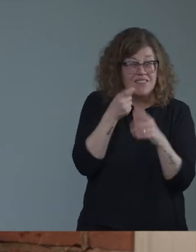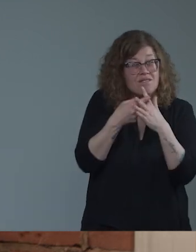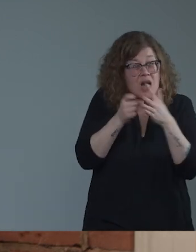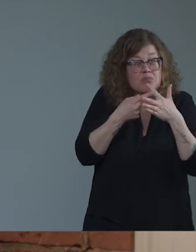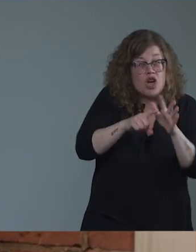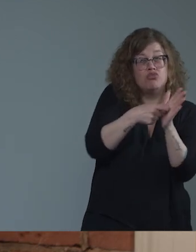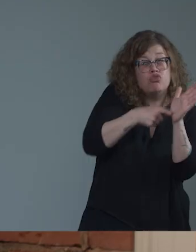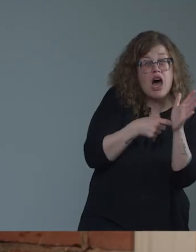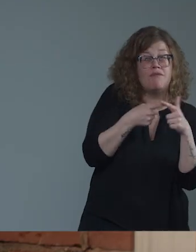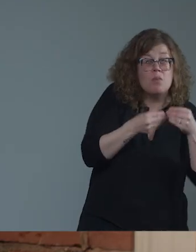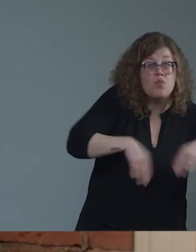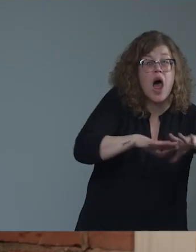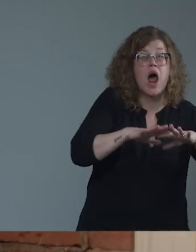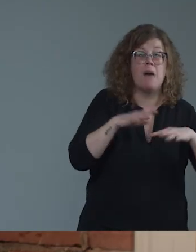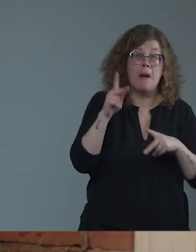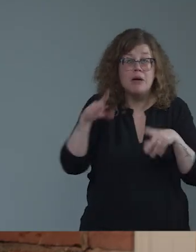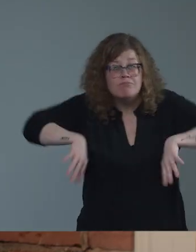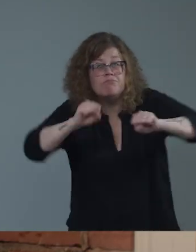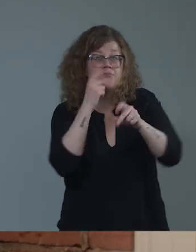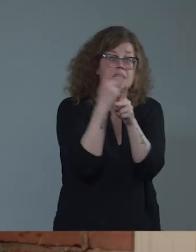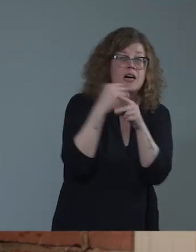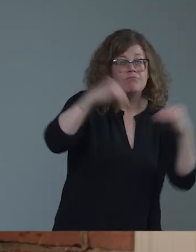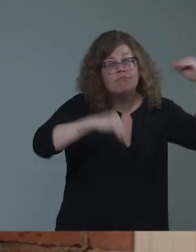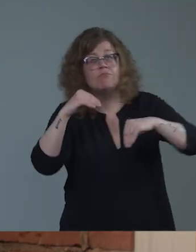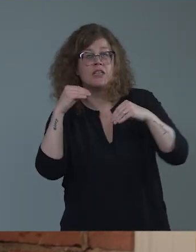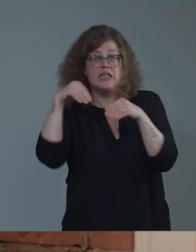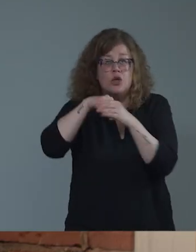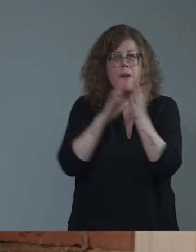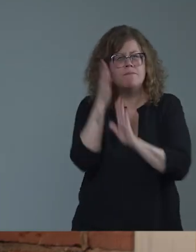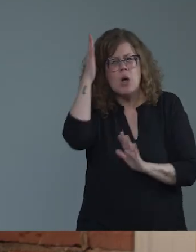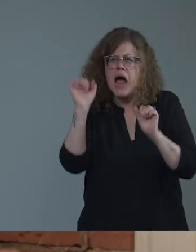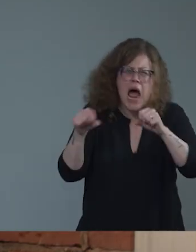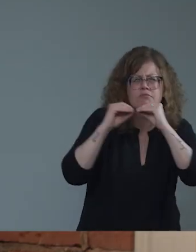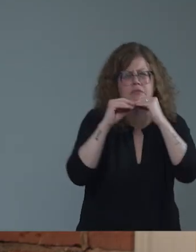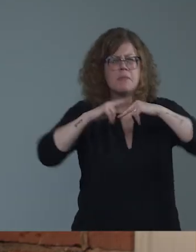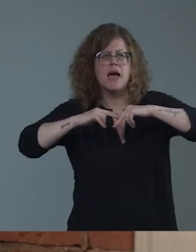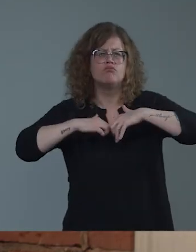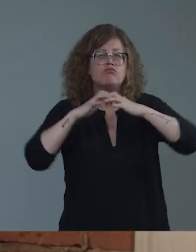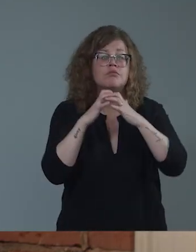of documentation that needs to go into the final piece. And that's all of the reports on how the